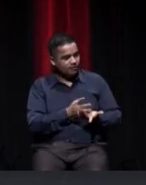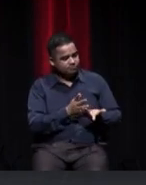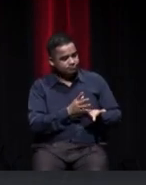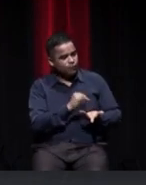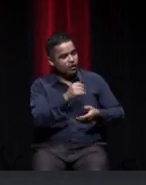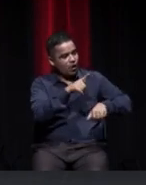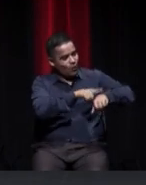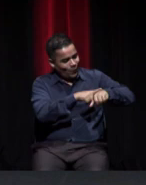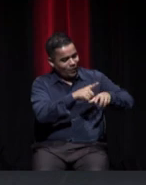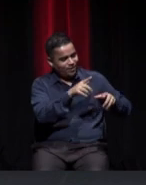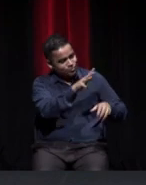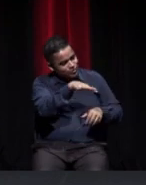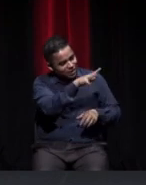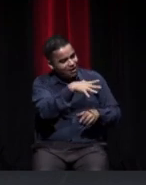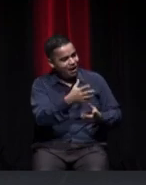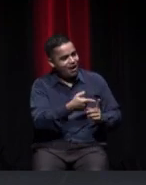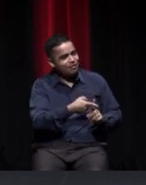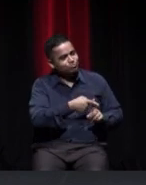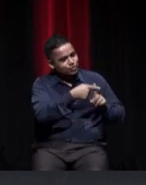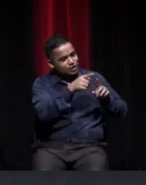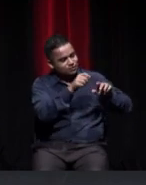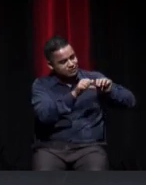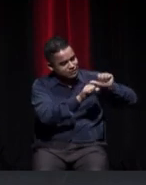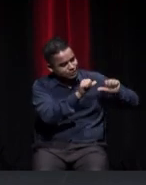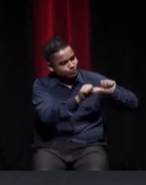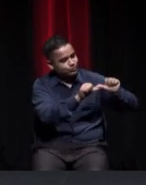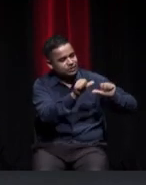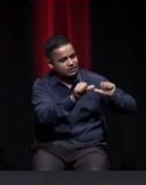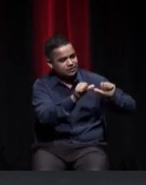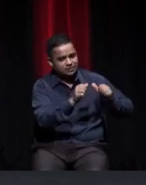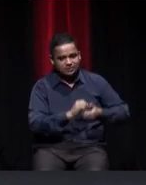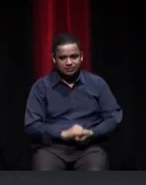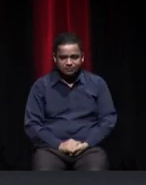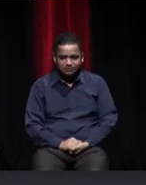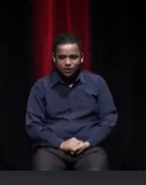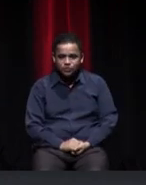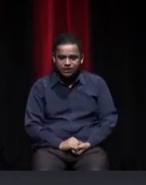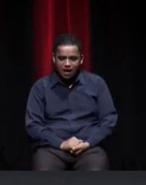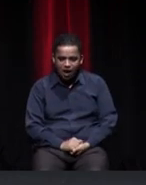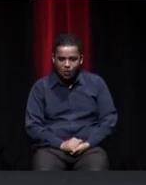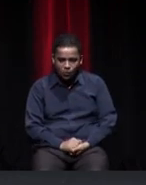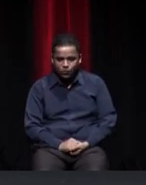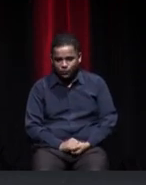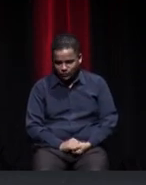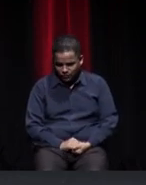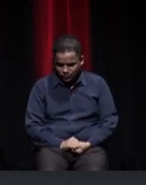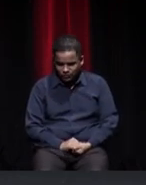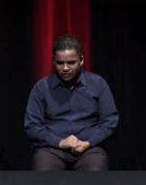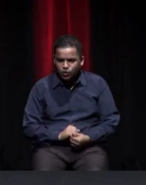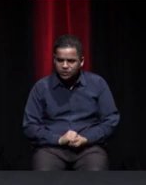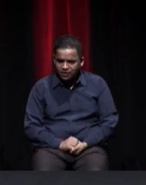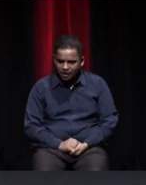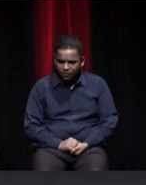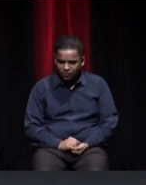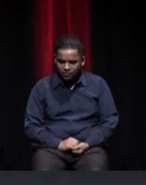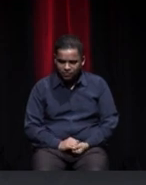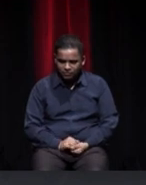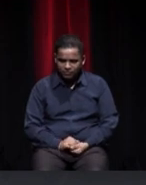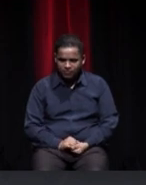in the changes of the industrial society to the post-industrial one. One thing that strikes me as the most terrible in his announcement